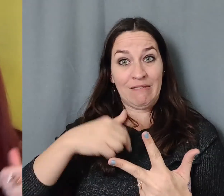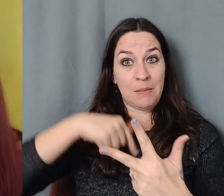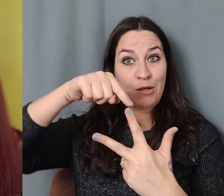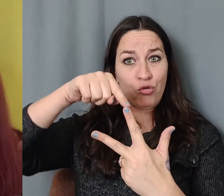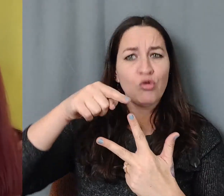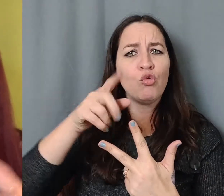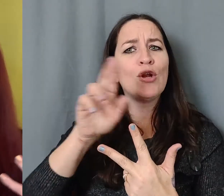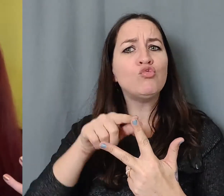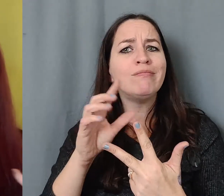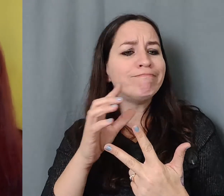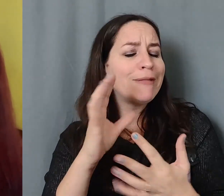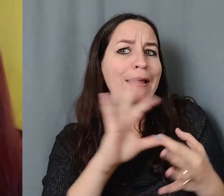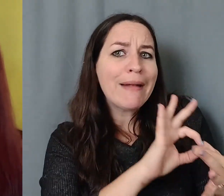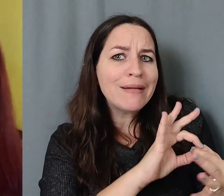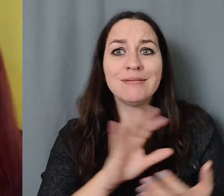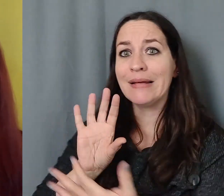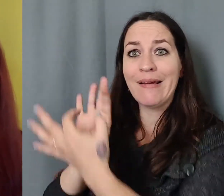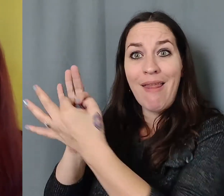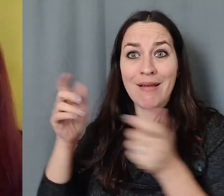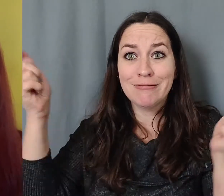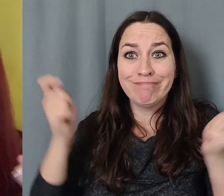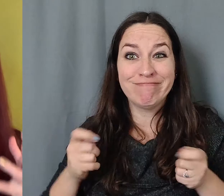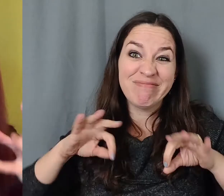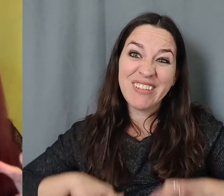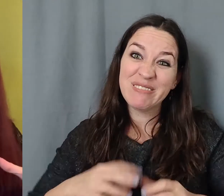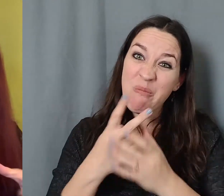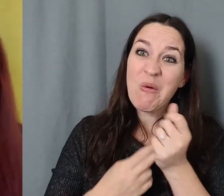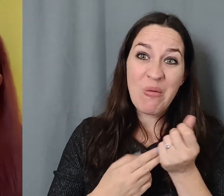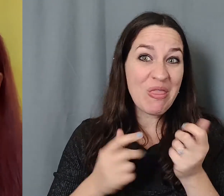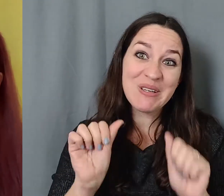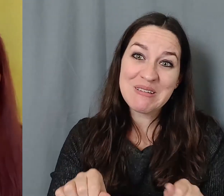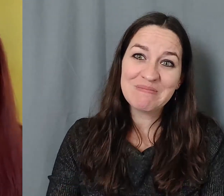of that bridge and get the benefits of both of those sides while you're in that middle ground.